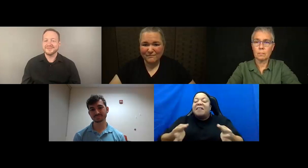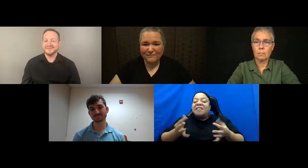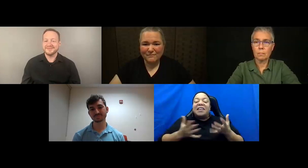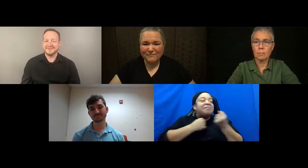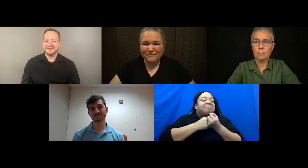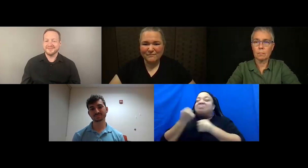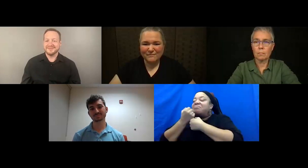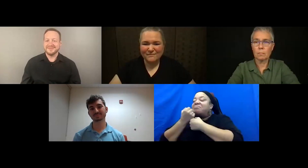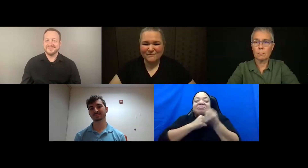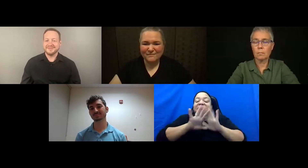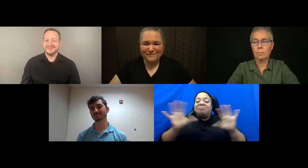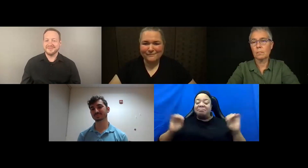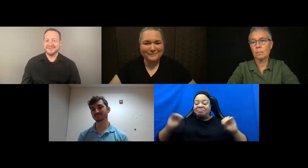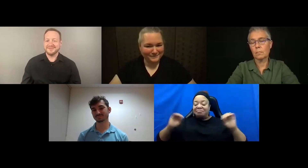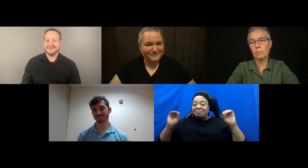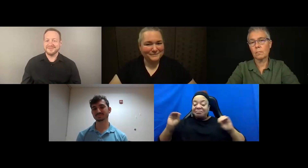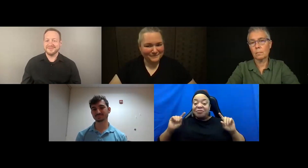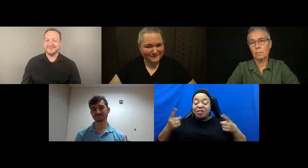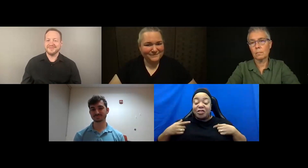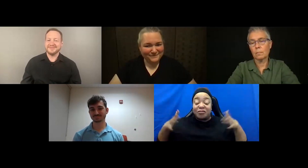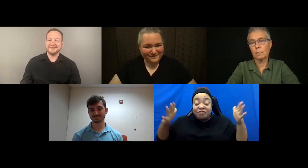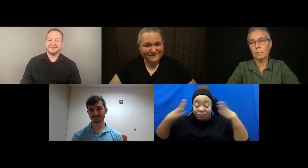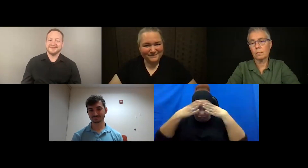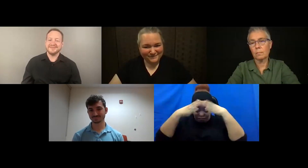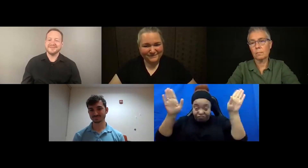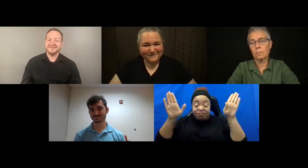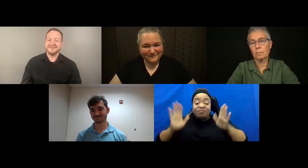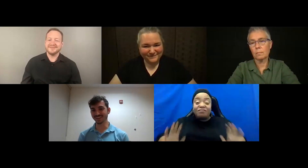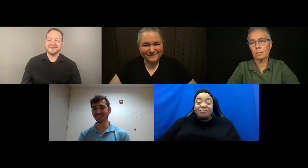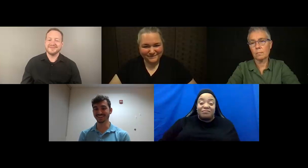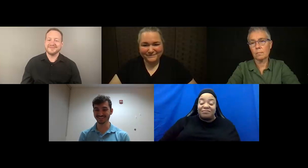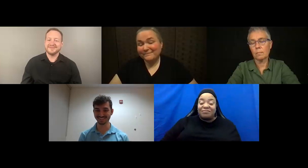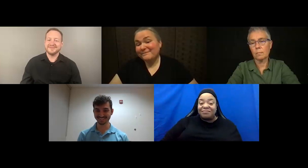A computer versus a human? There's no right or wrong. I'm trying to